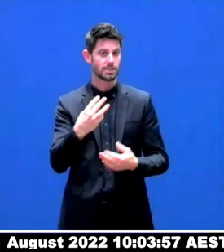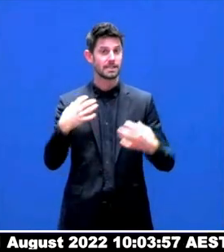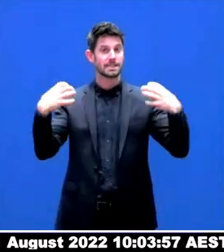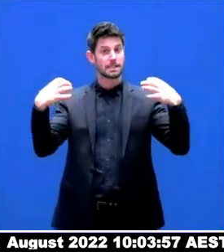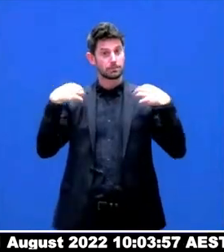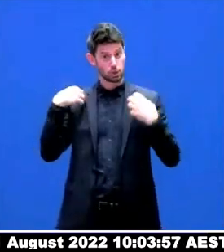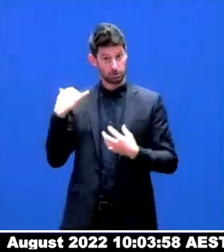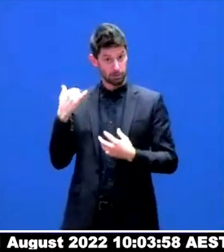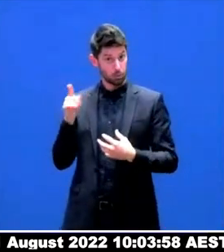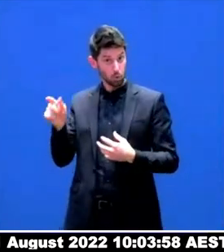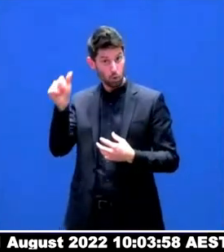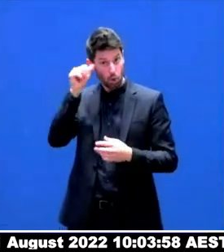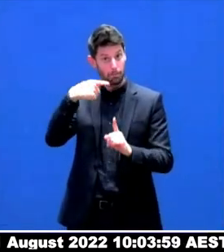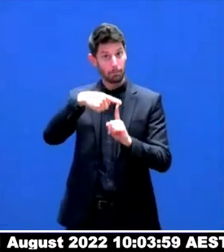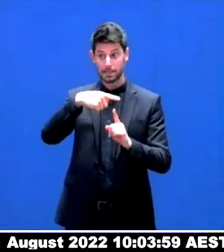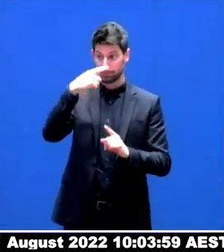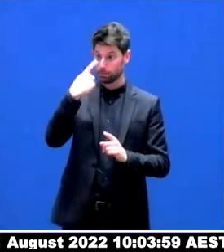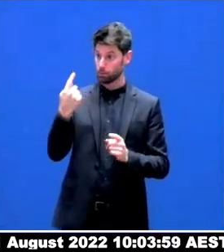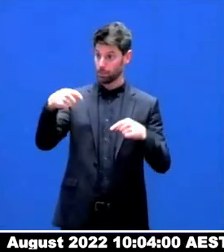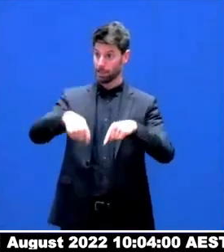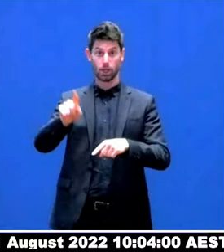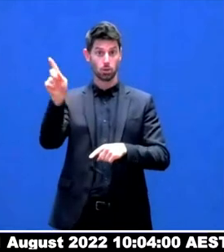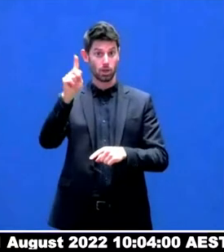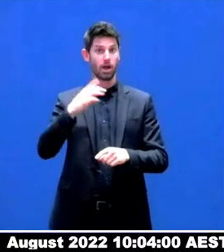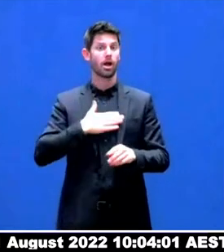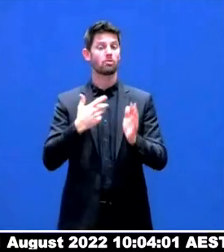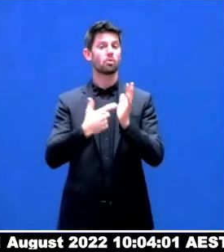aware, and for those in the hearing room, that the Royal Commission will hold an